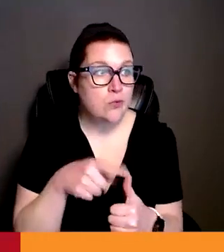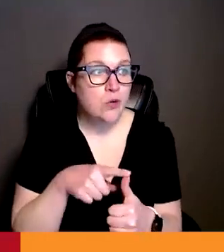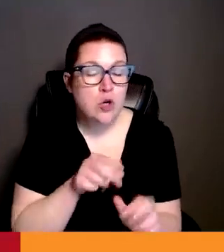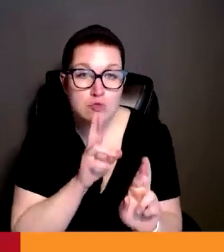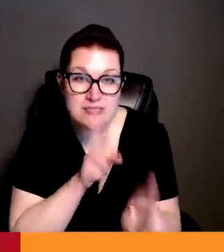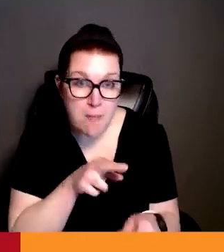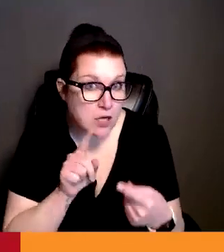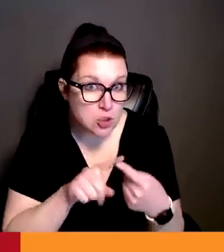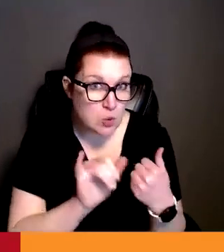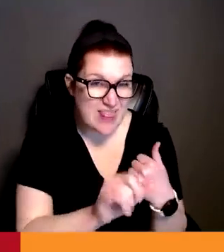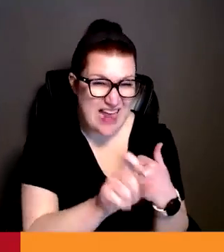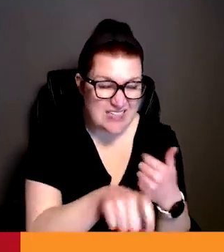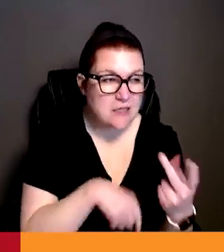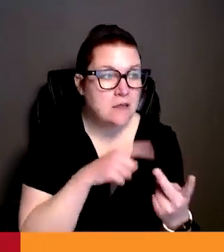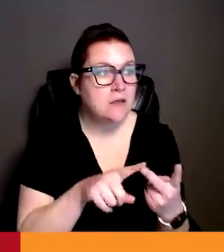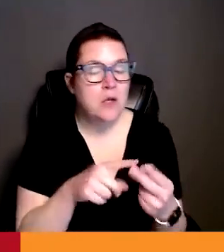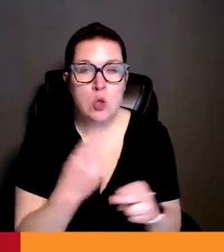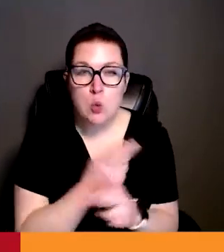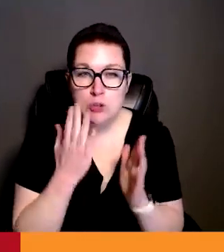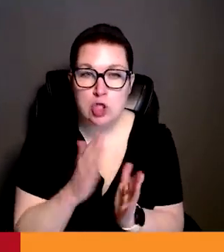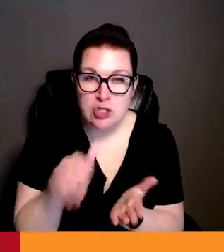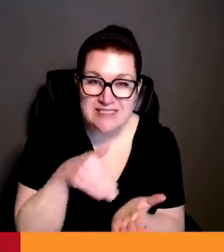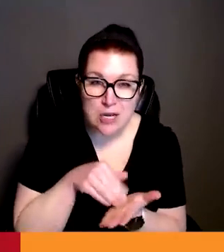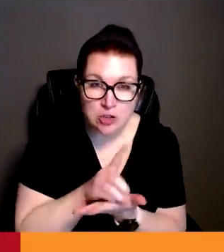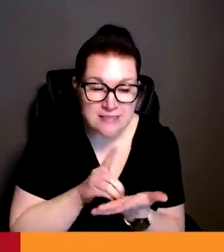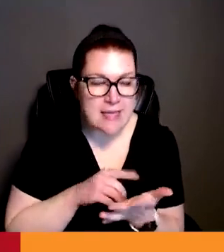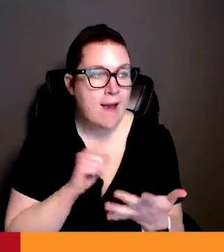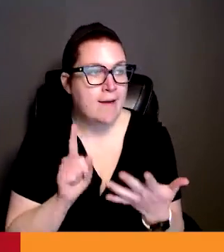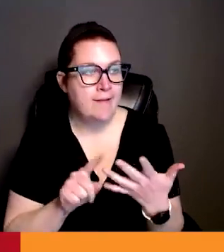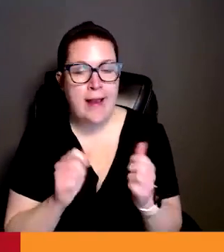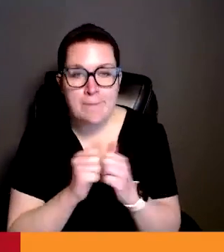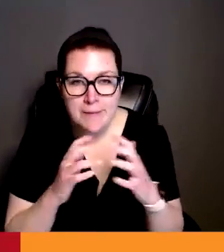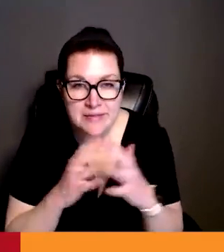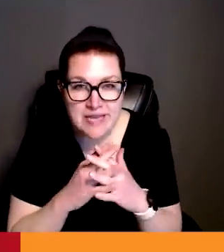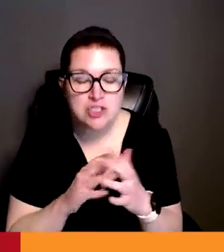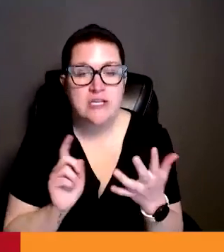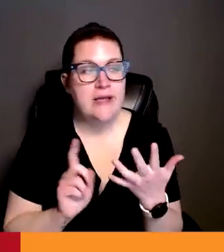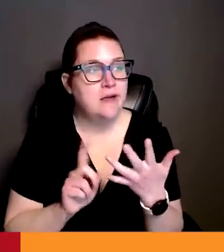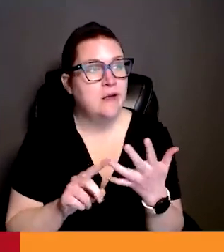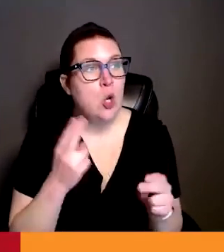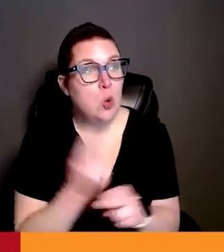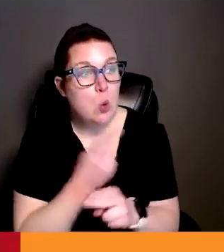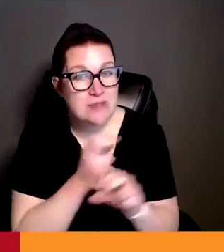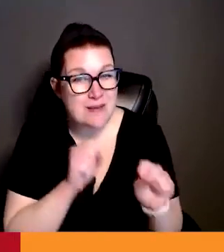user-centered design, implementation, usability and integration, alignment